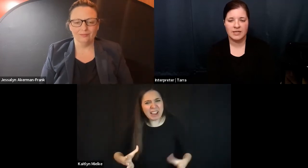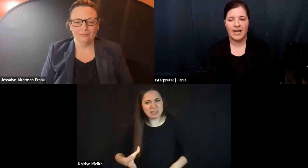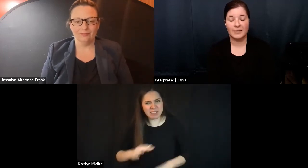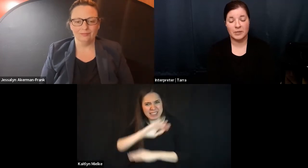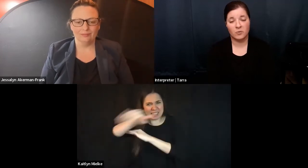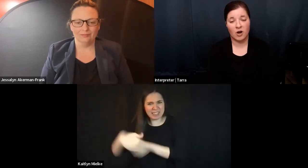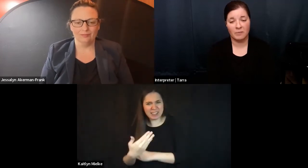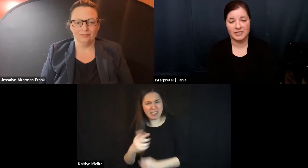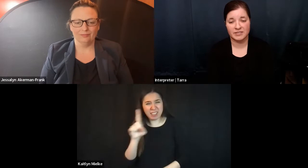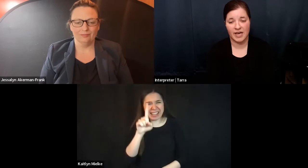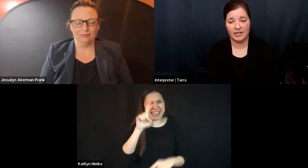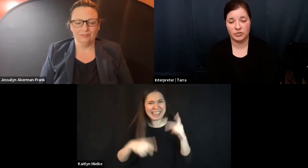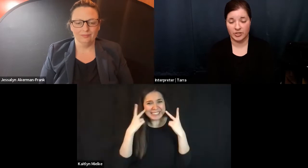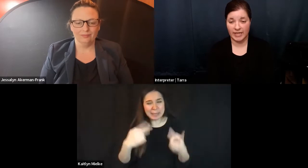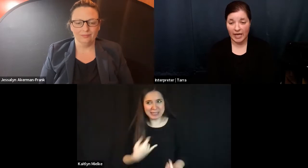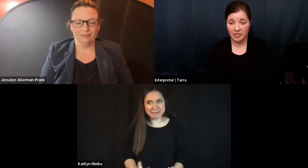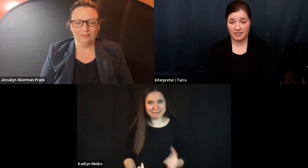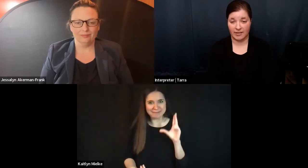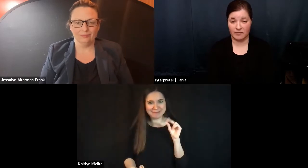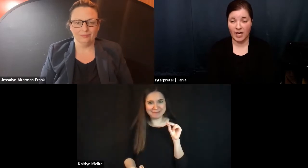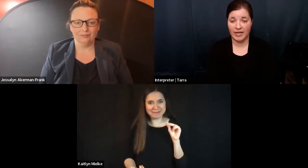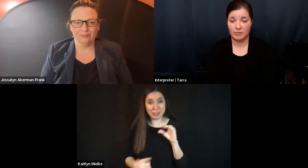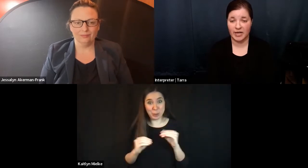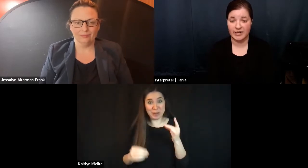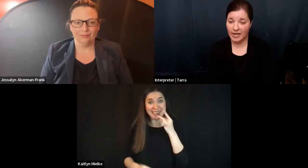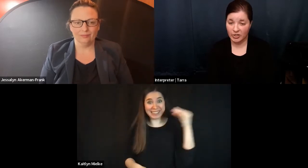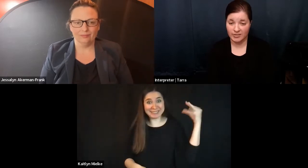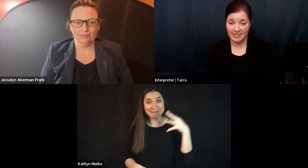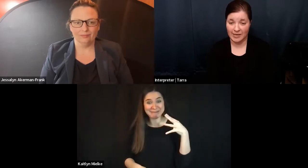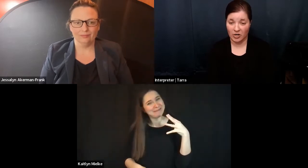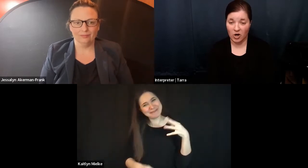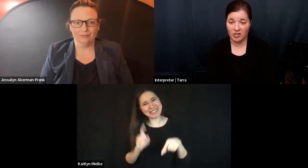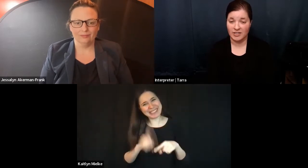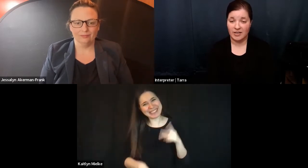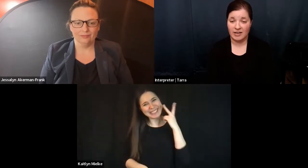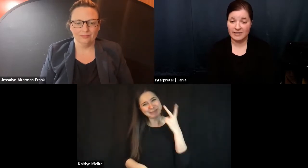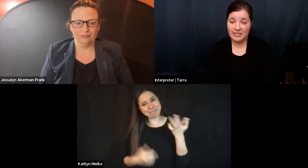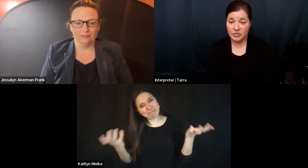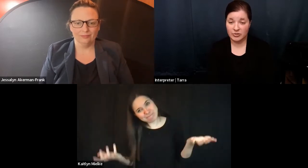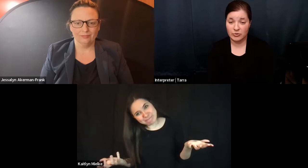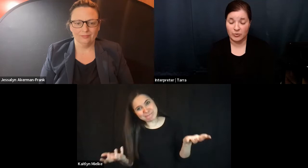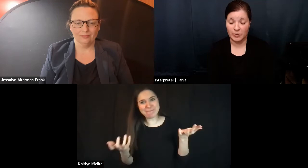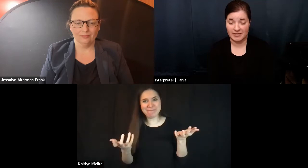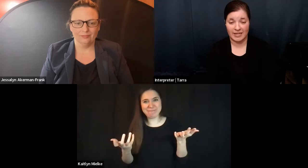sort of -- people do not often understand that. And people will comment during the day I could see them fine B you at night I